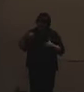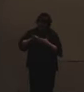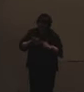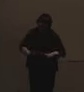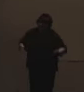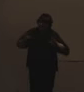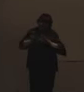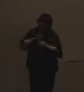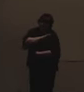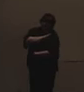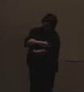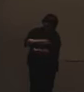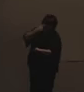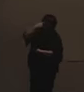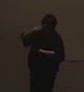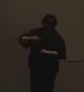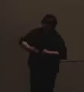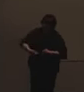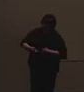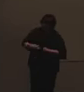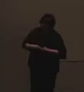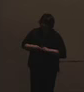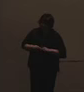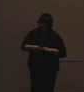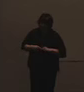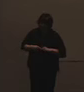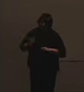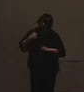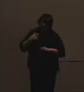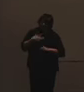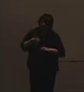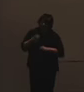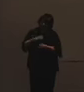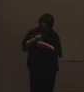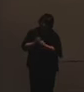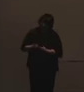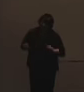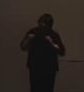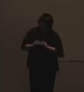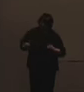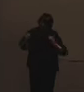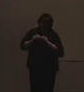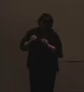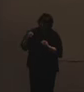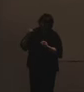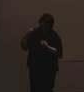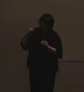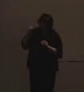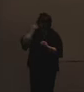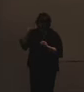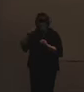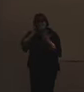And I like to create more and more something new. Thank you very much.